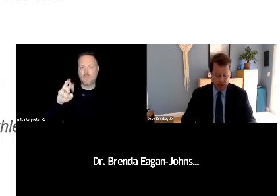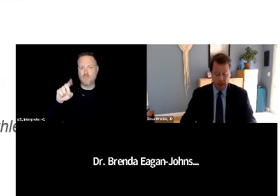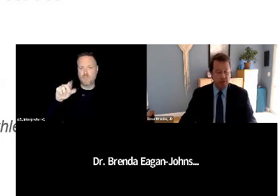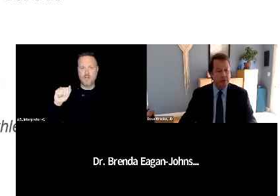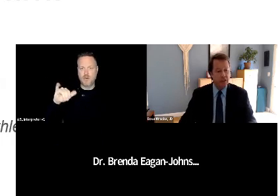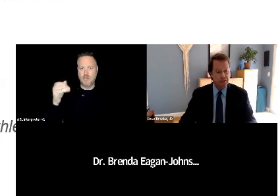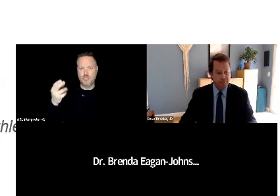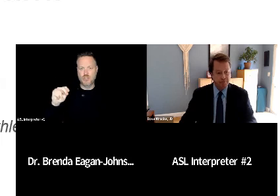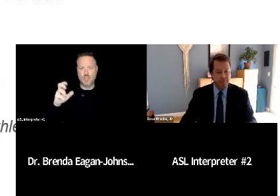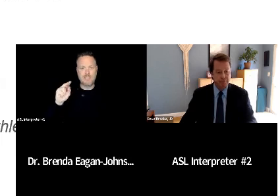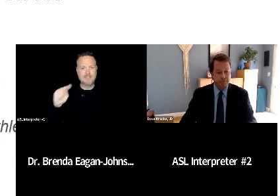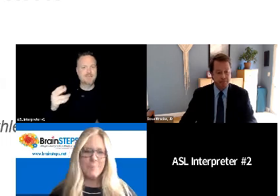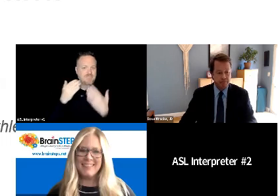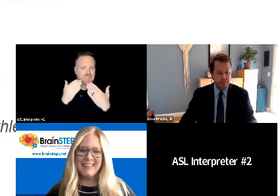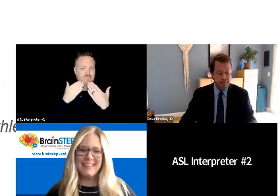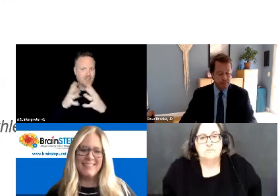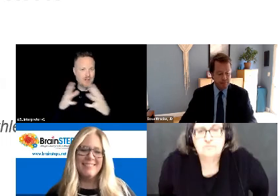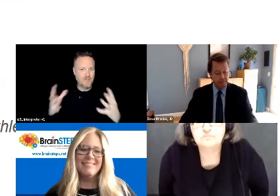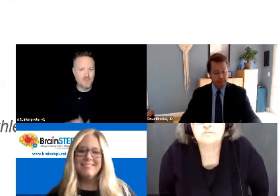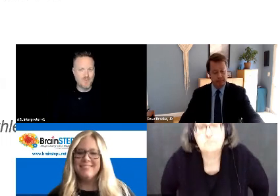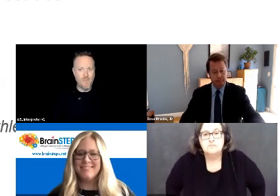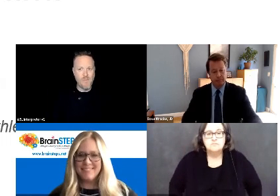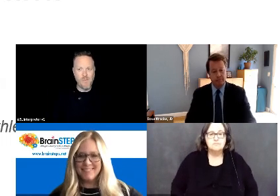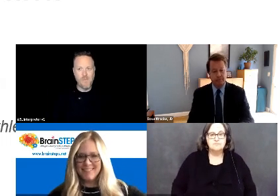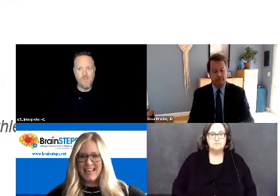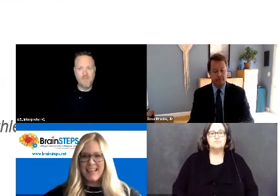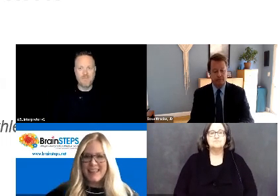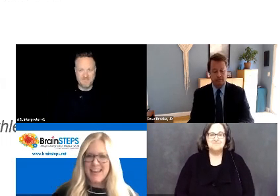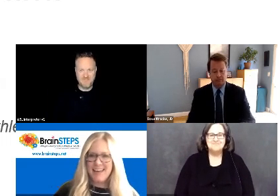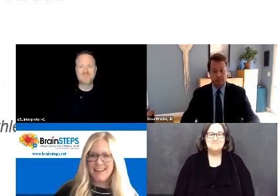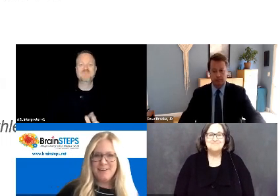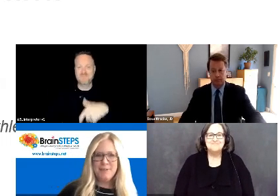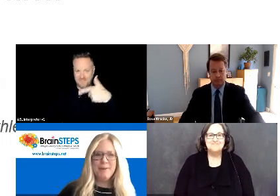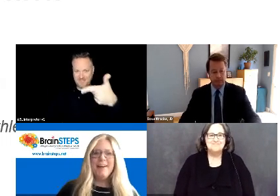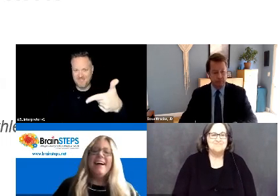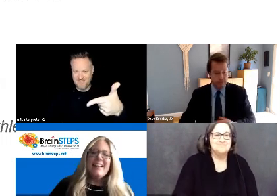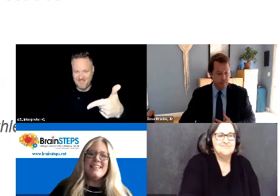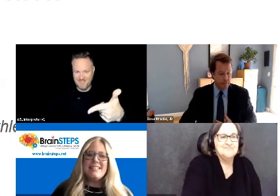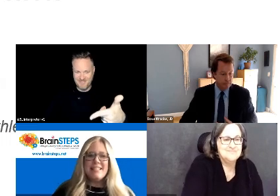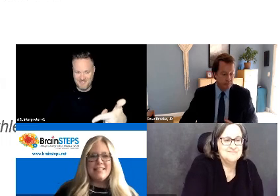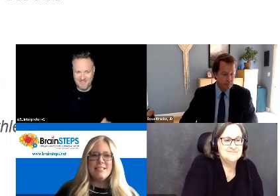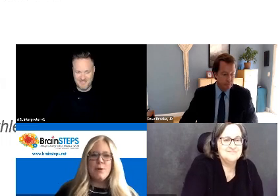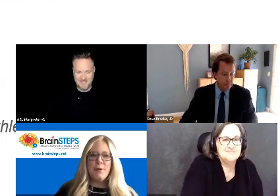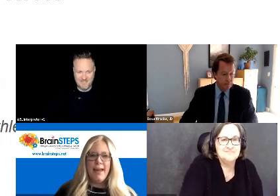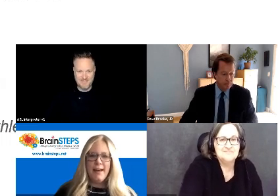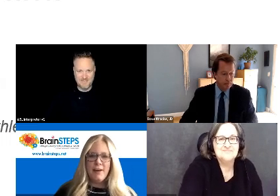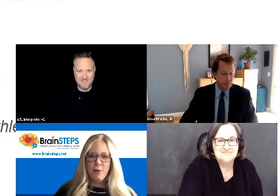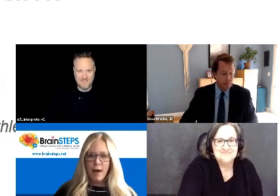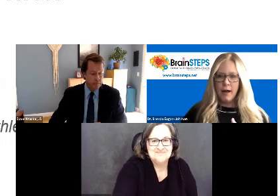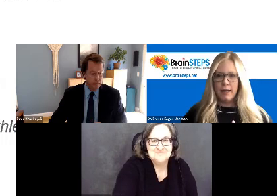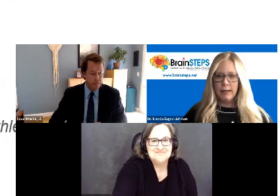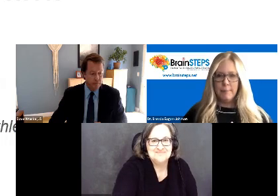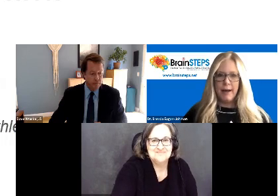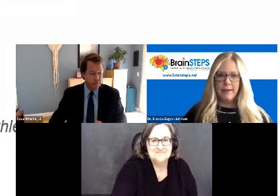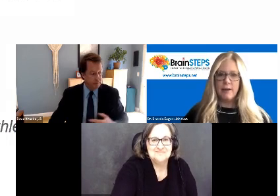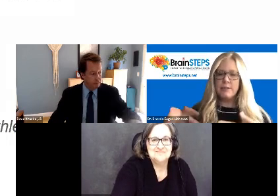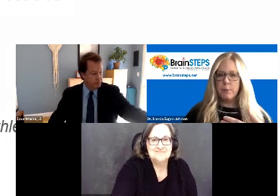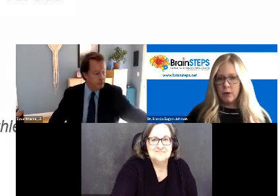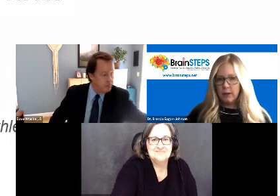thank you very much. >> I spoke earlier,